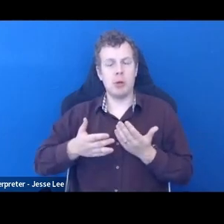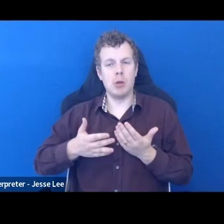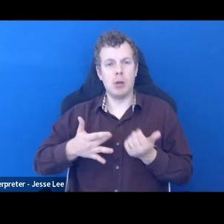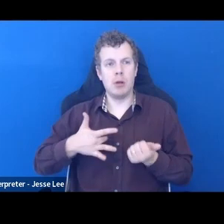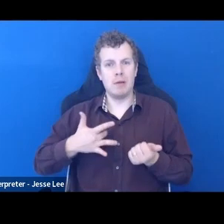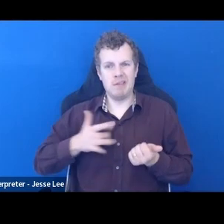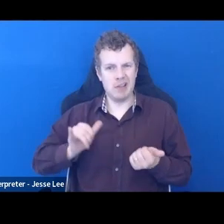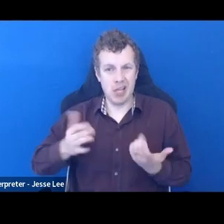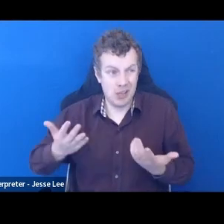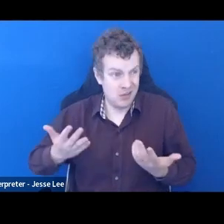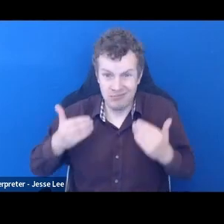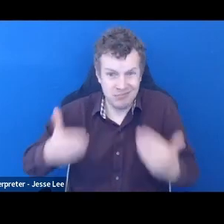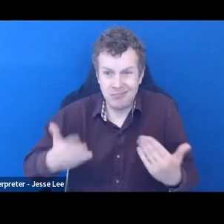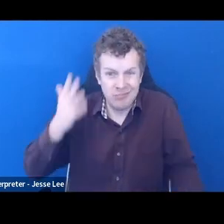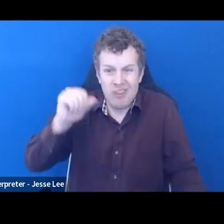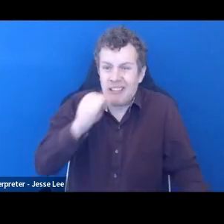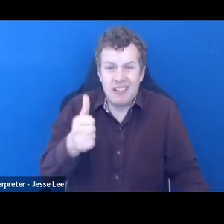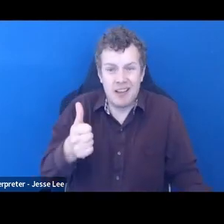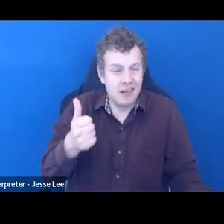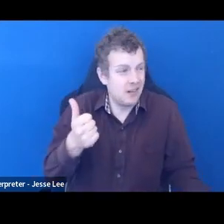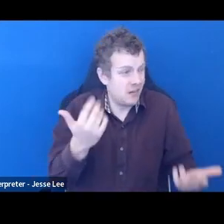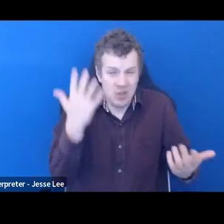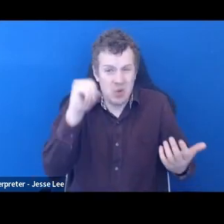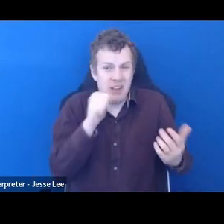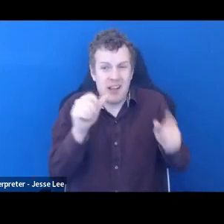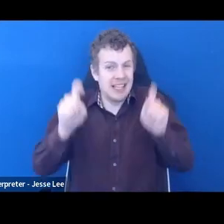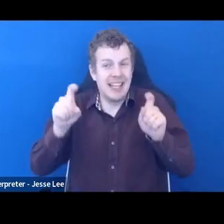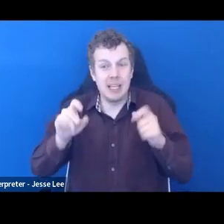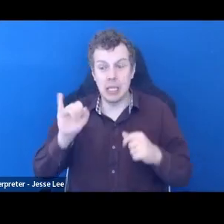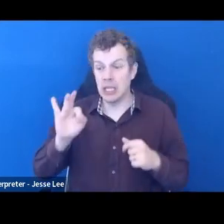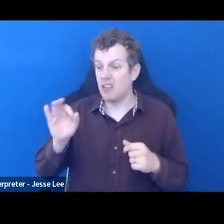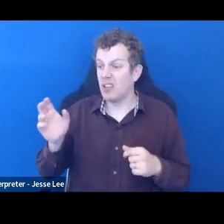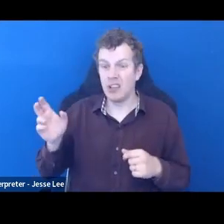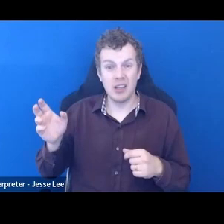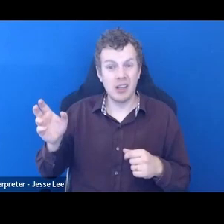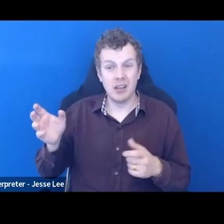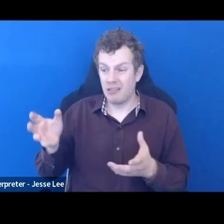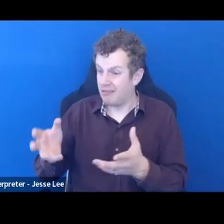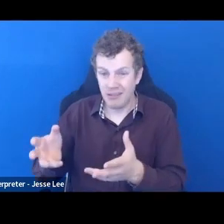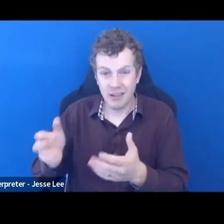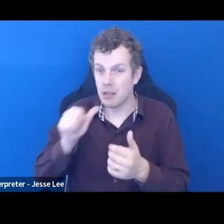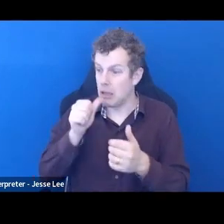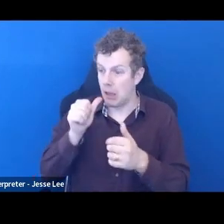If I can try it, and we can give it back if it doesn't work, why wouldn't we do something about it.